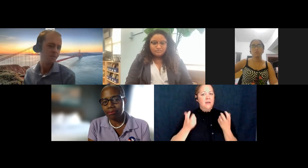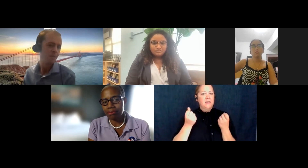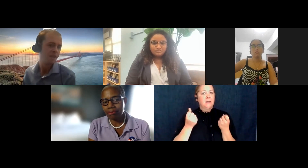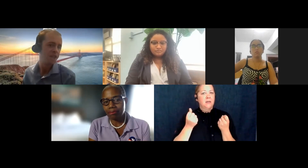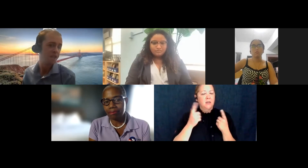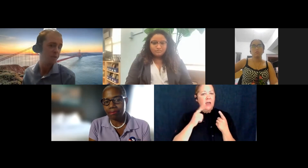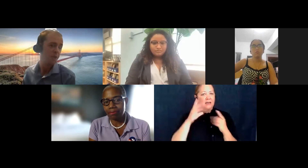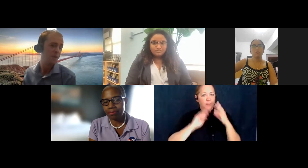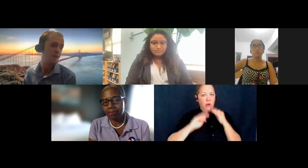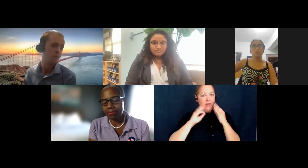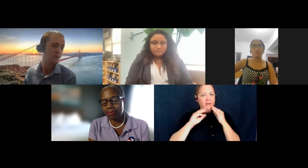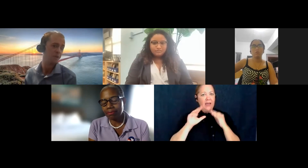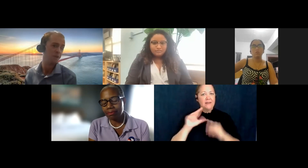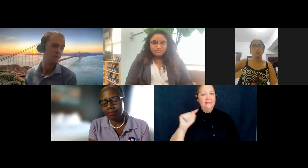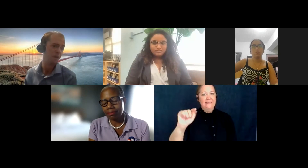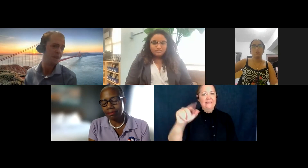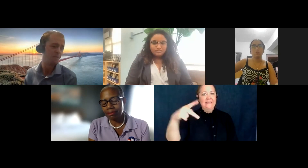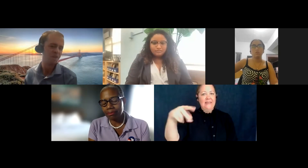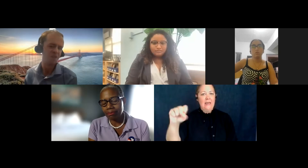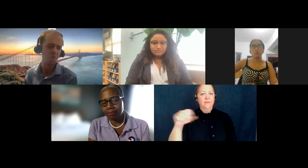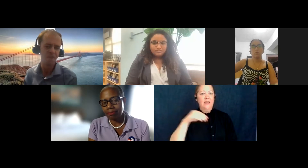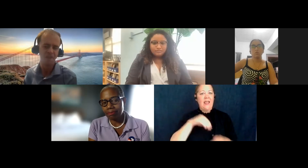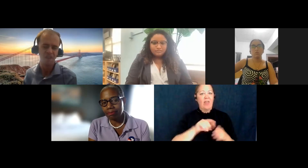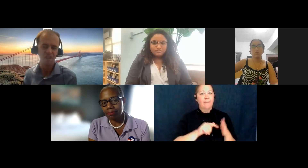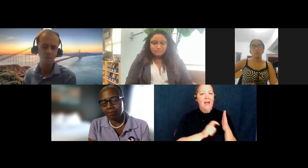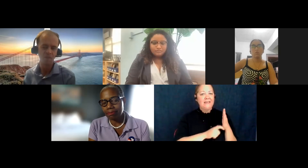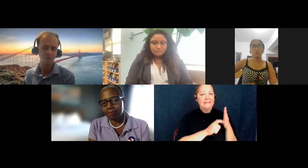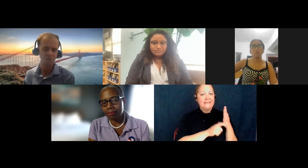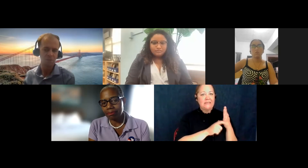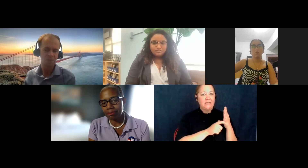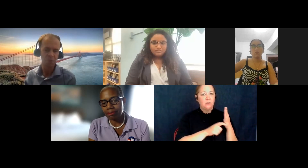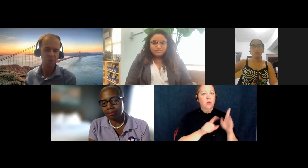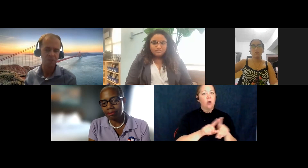magazine. We have other resources on the website about supporting volunteers with disabilities.